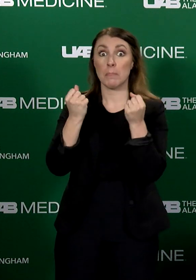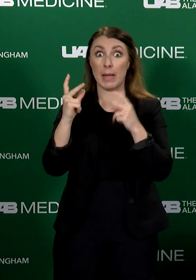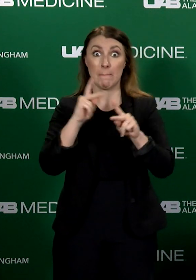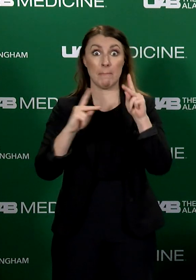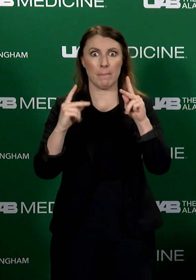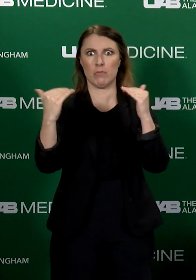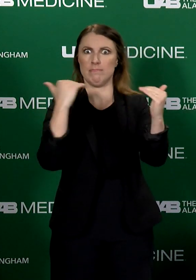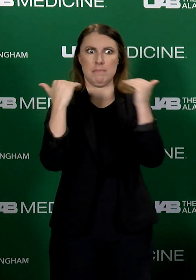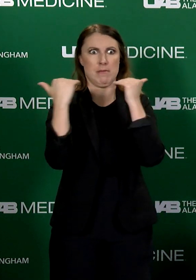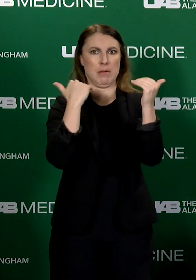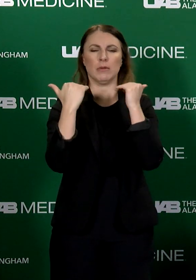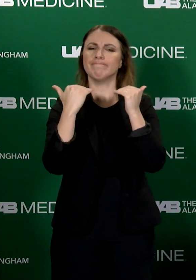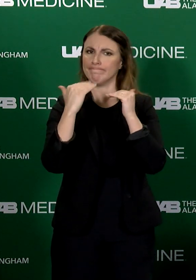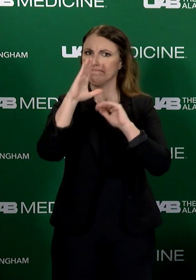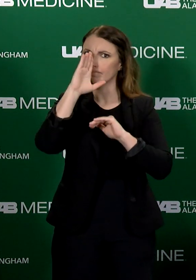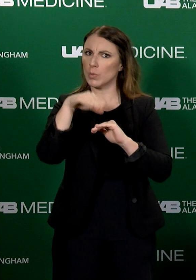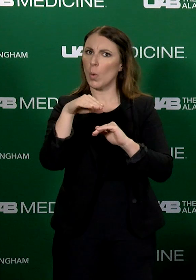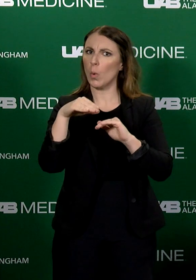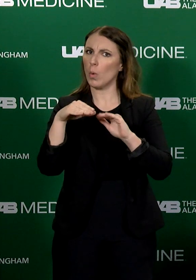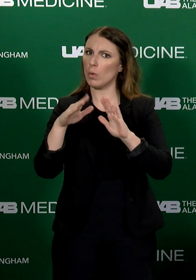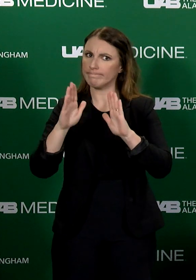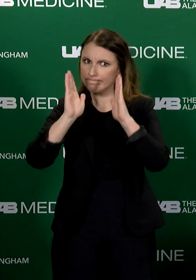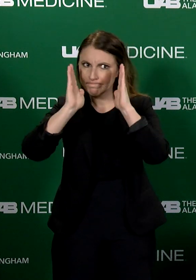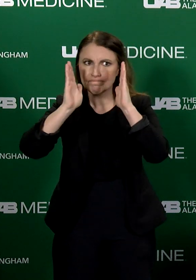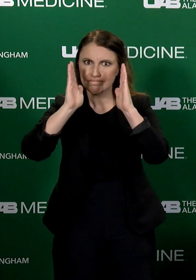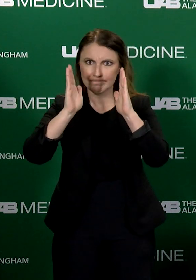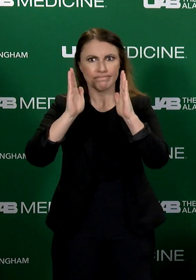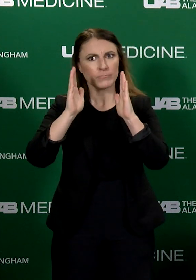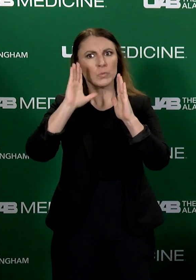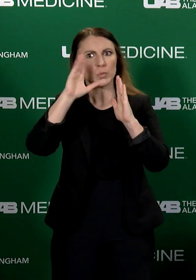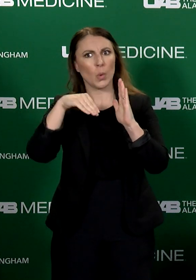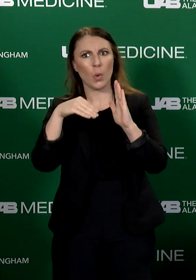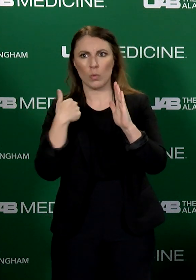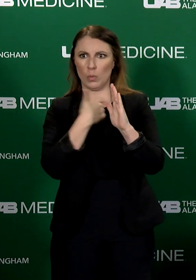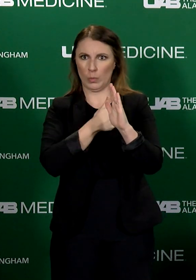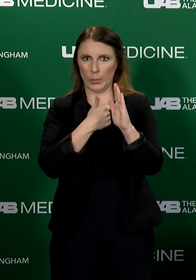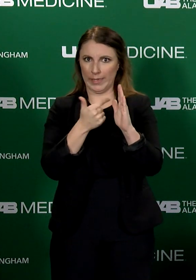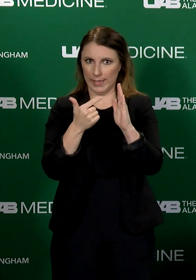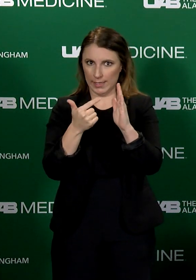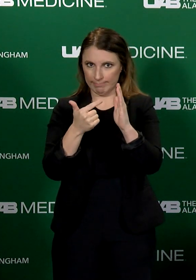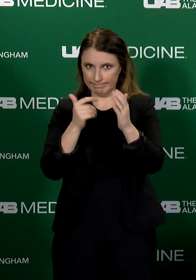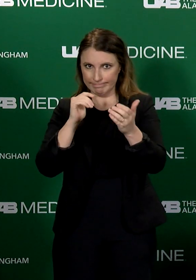this we do hear you and so I'm just really grateful for the partnership the